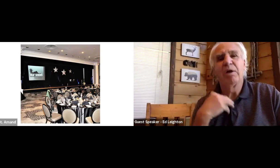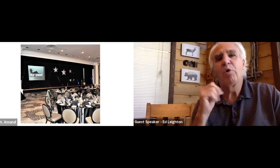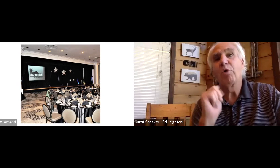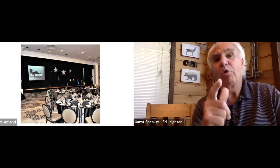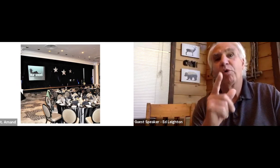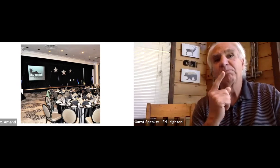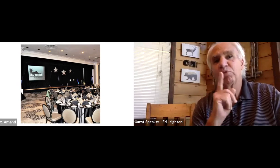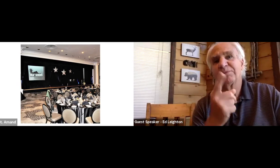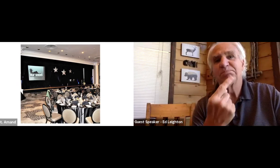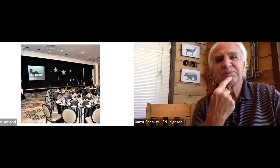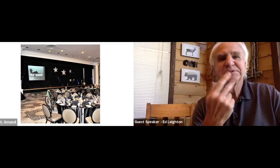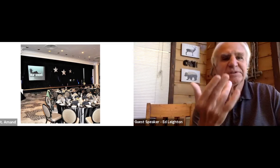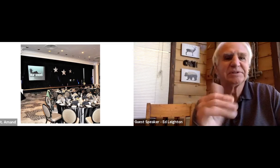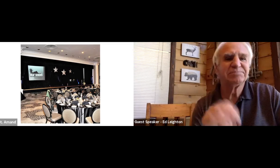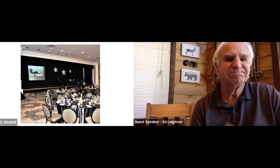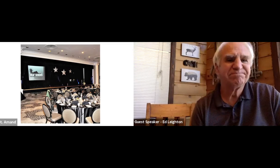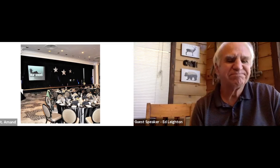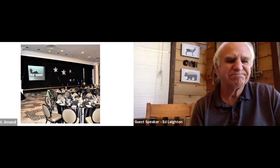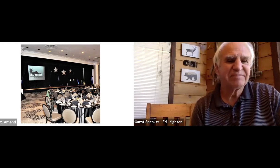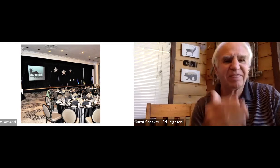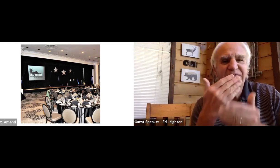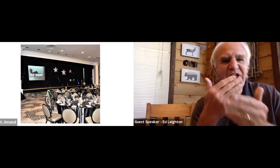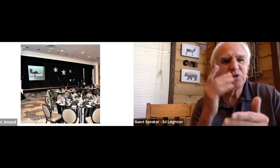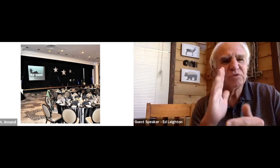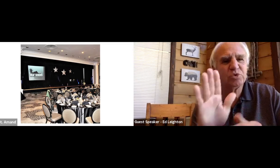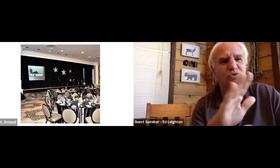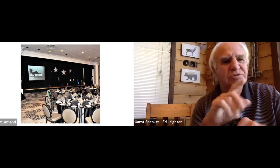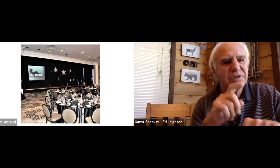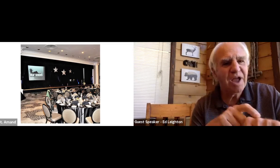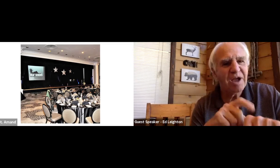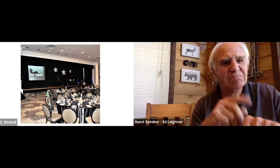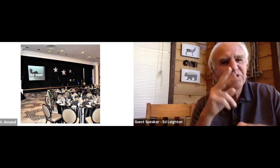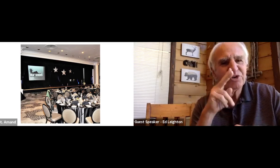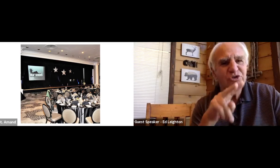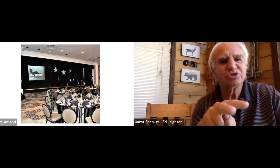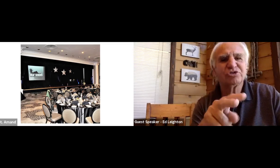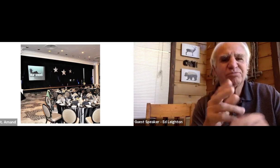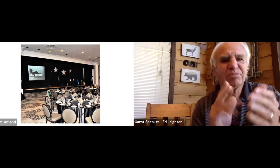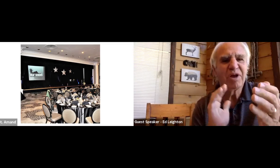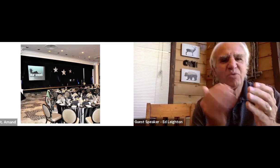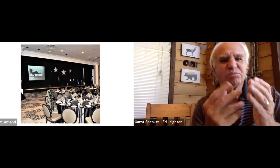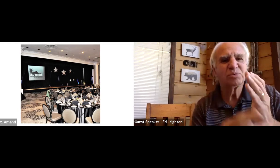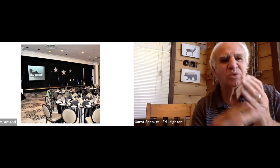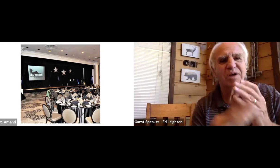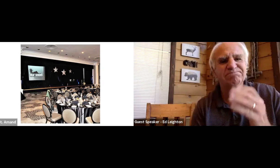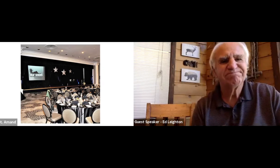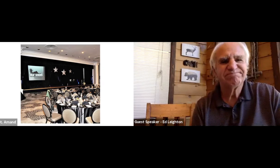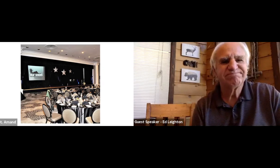What an amazing guy, and we really, really miss him. All of us do, and thanks for your time